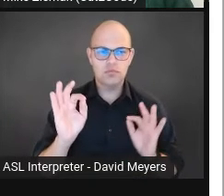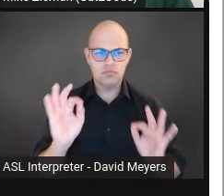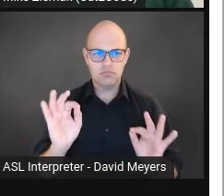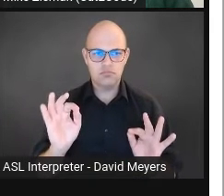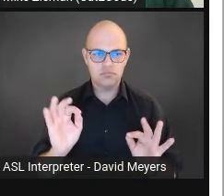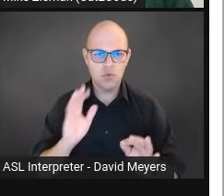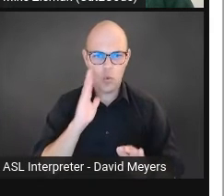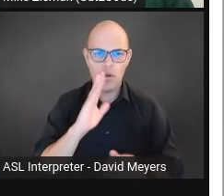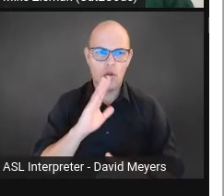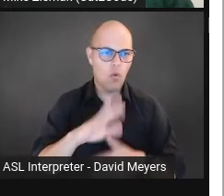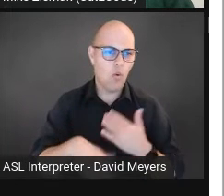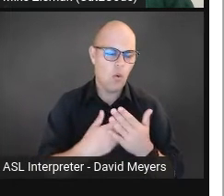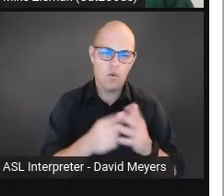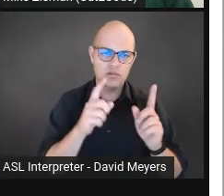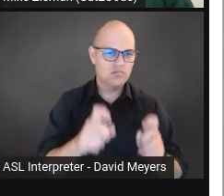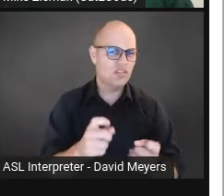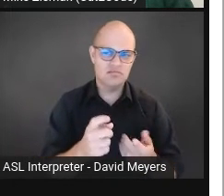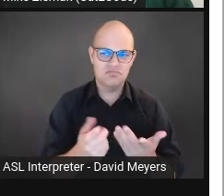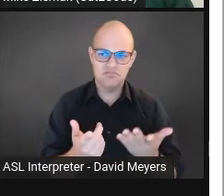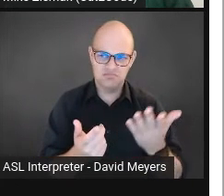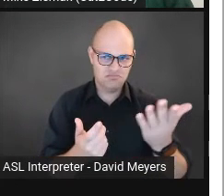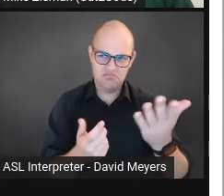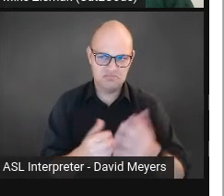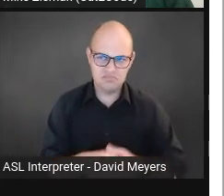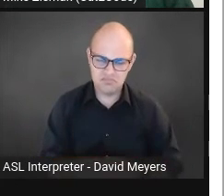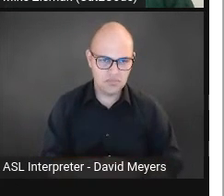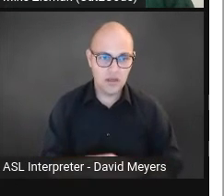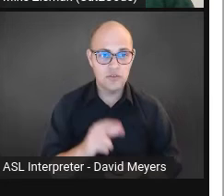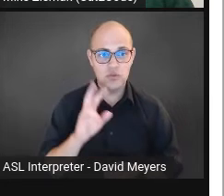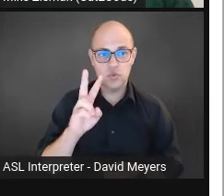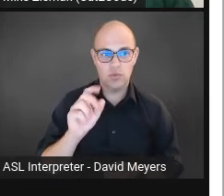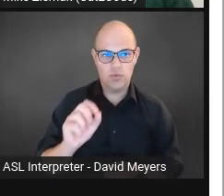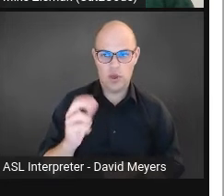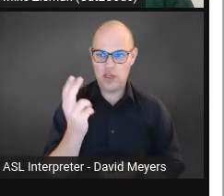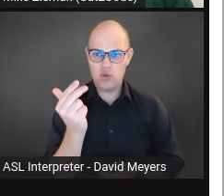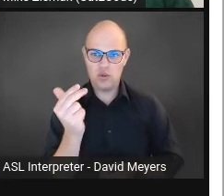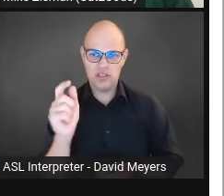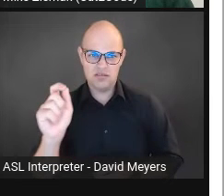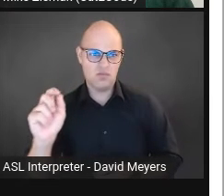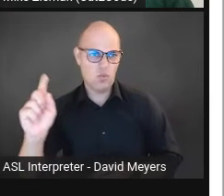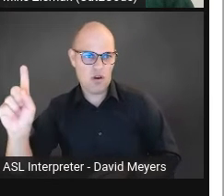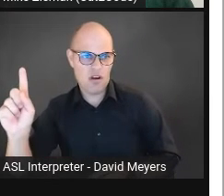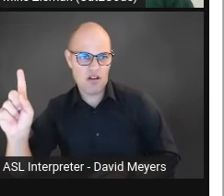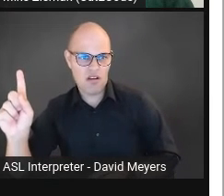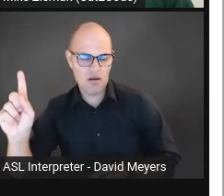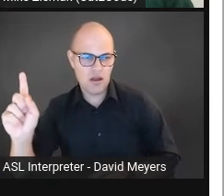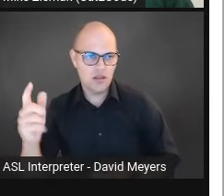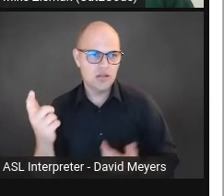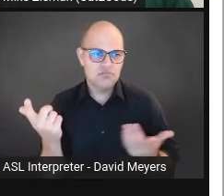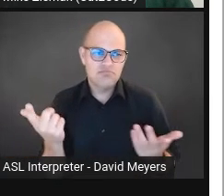We have the ratio here, 2.13:1, and we're just failing all